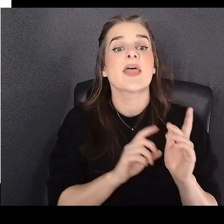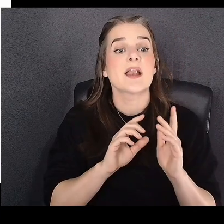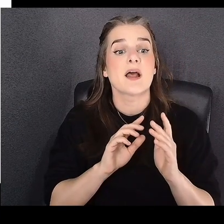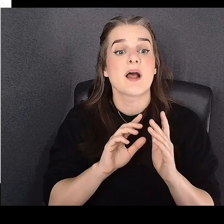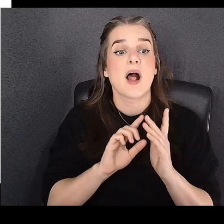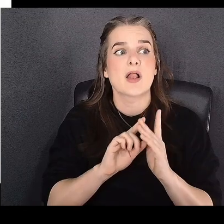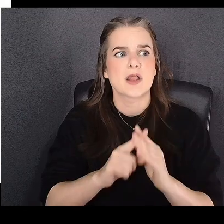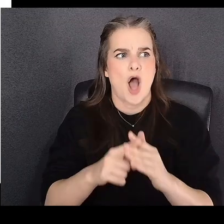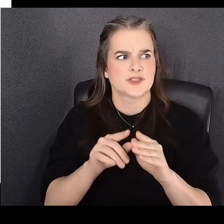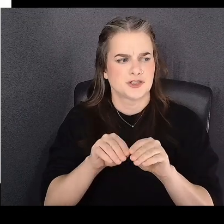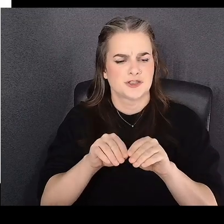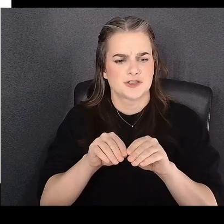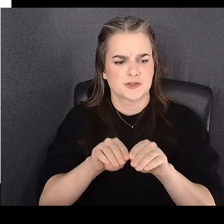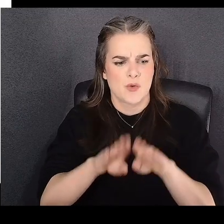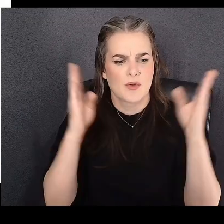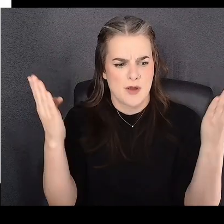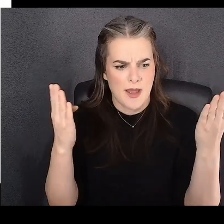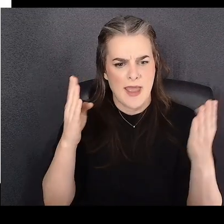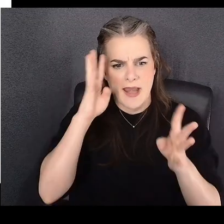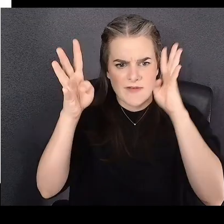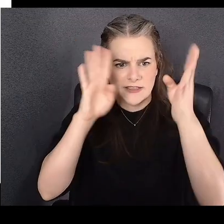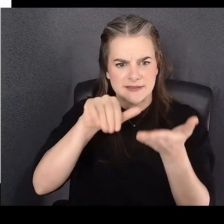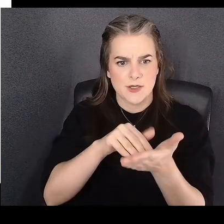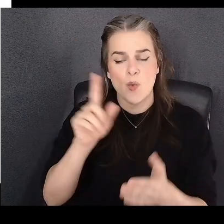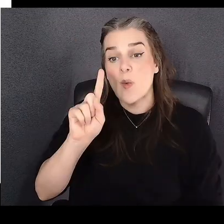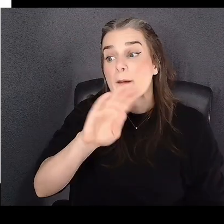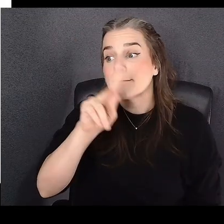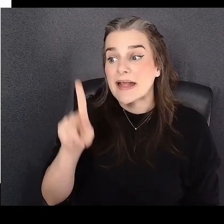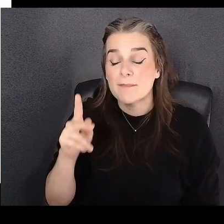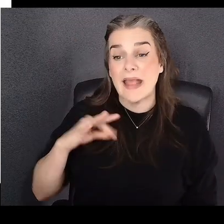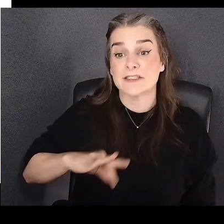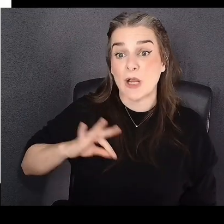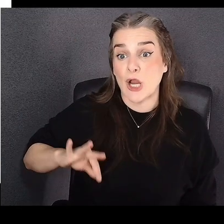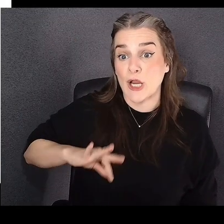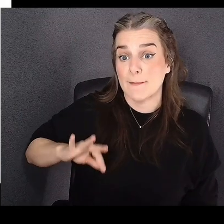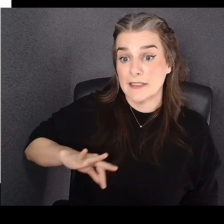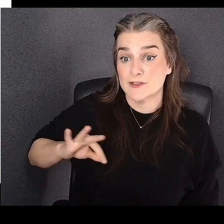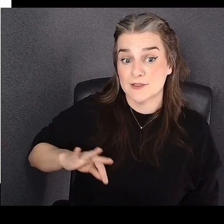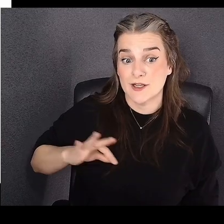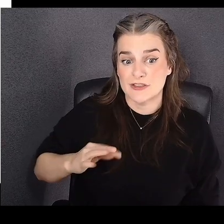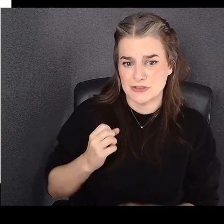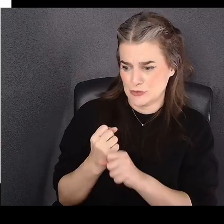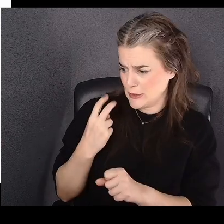last year? Two years. Two years ago. So that's a little bit more recent. So we are now able to proudly say